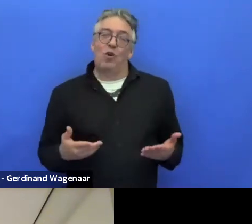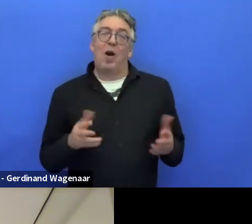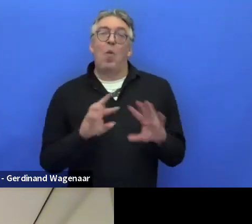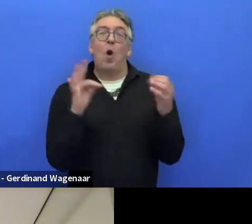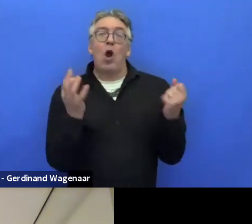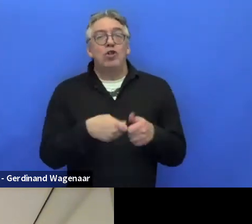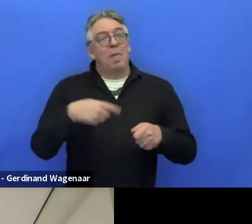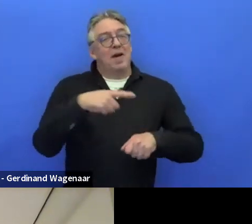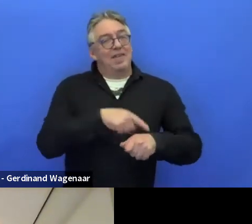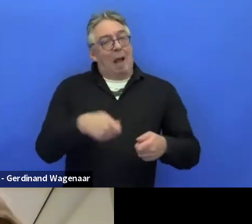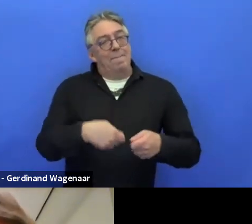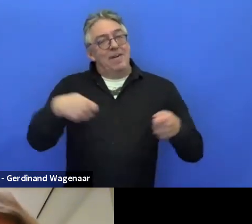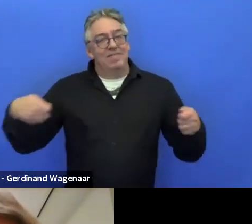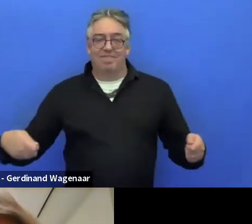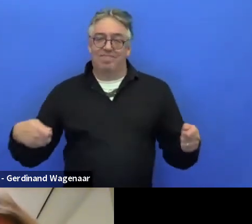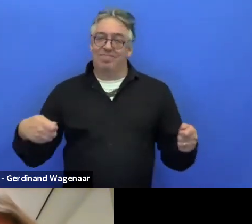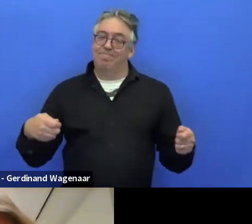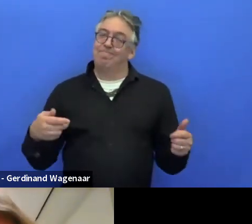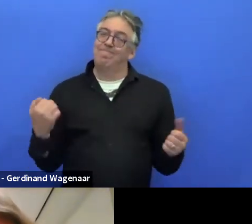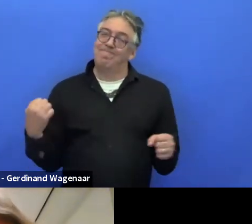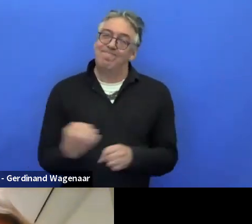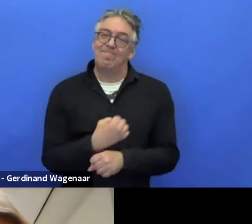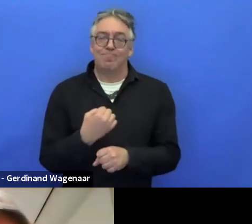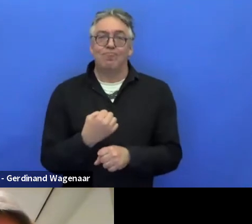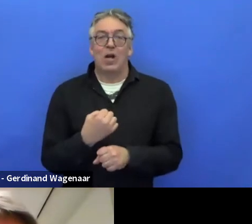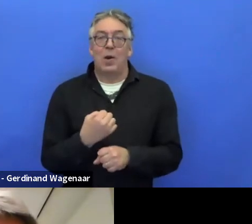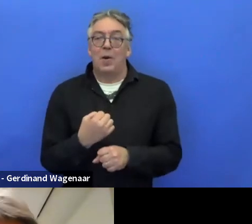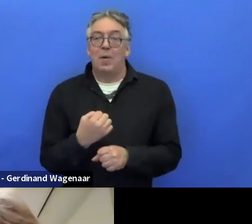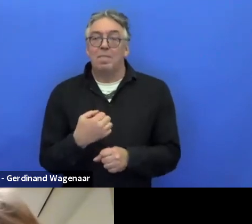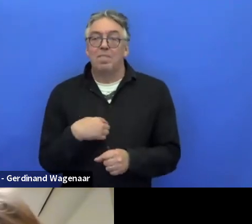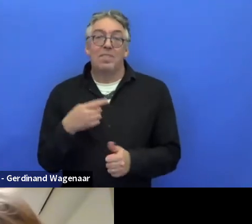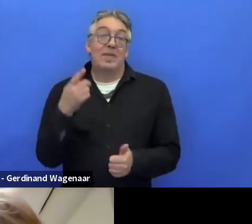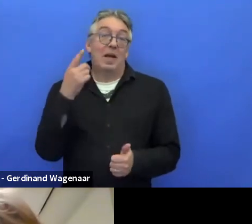because it would have been much better I think now on reflection.